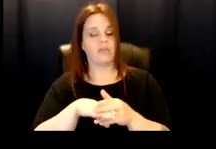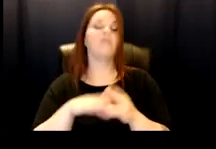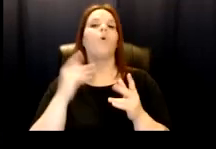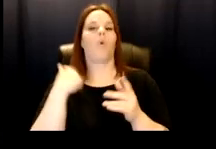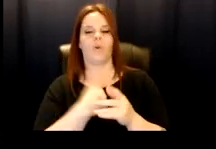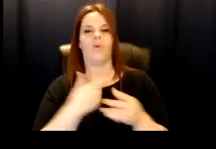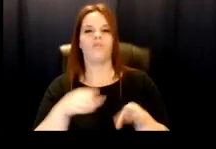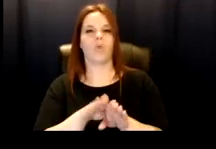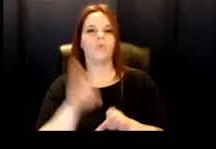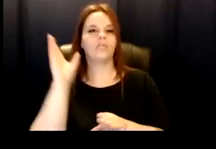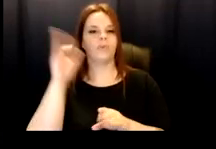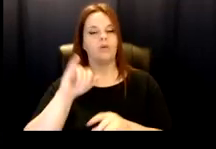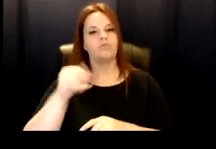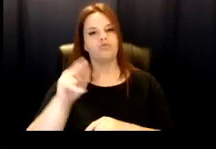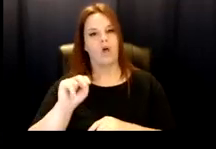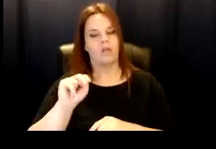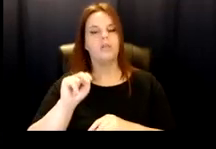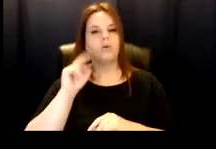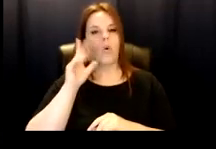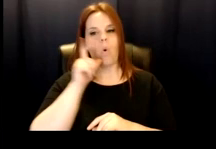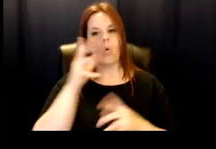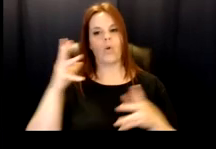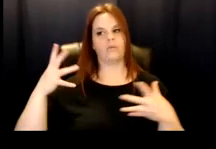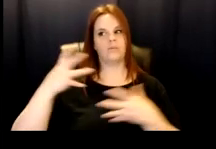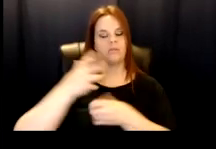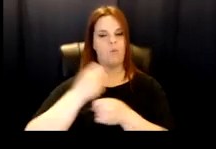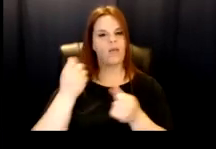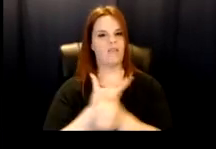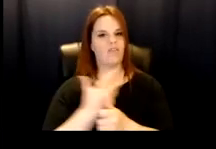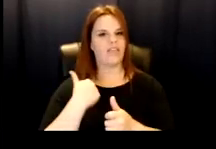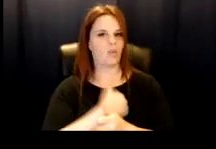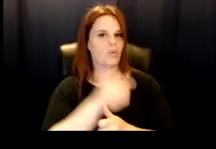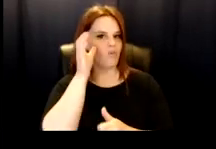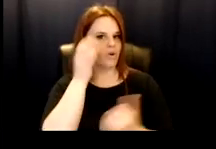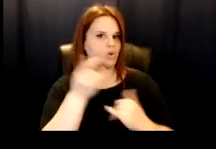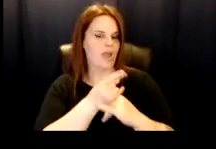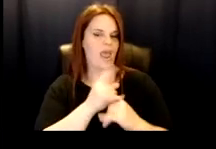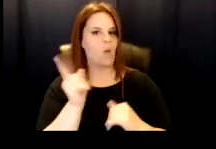John Tschida, who will summarize what we heard today and where to go from here. With that